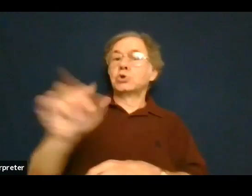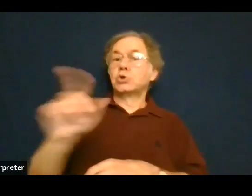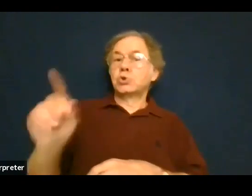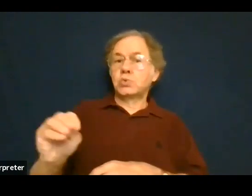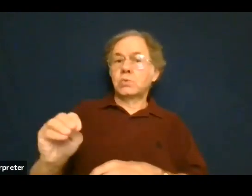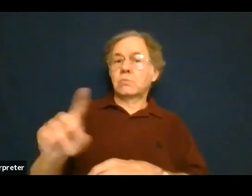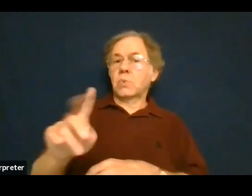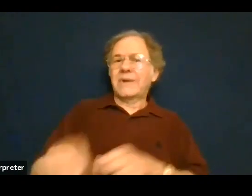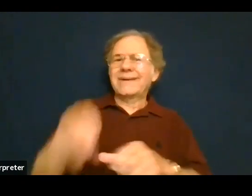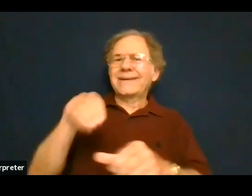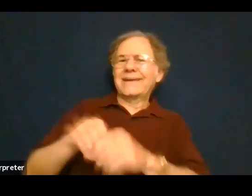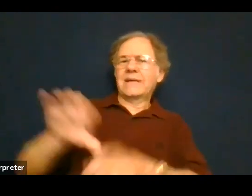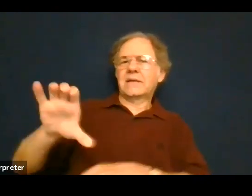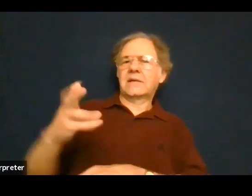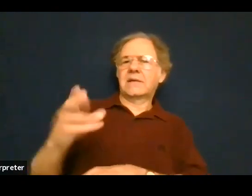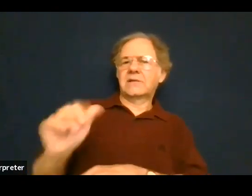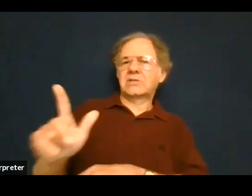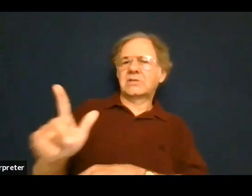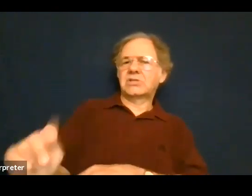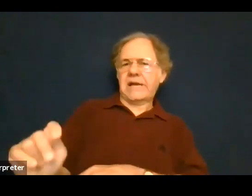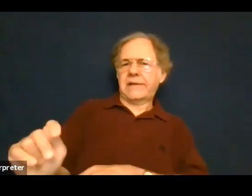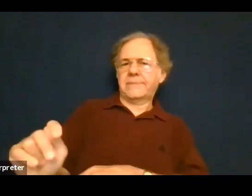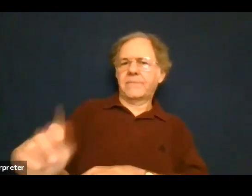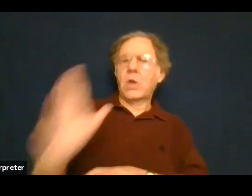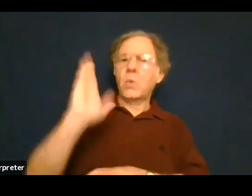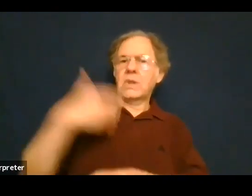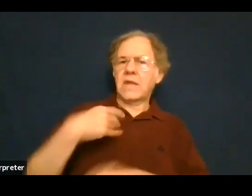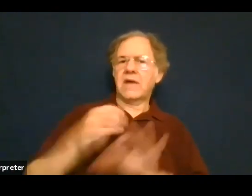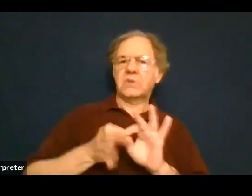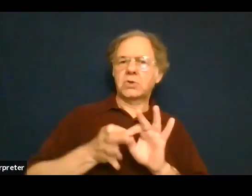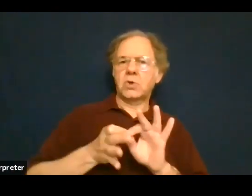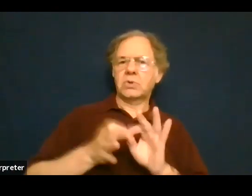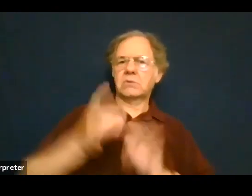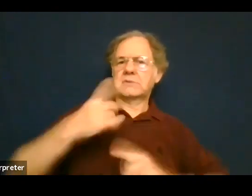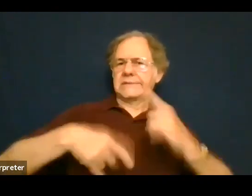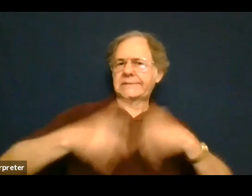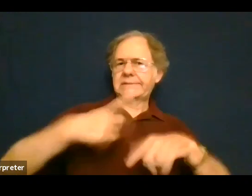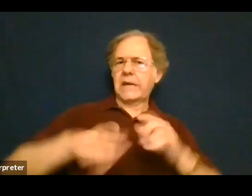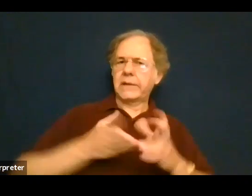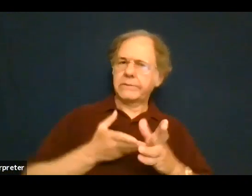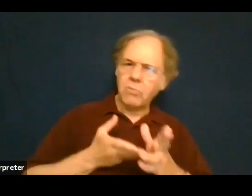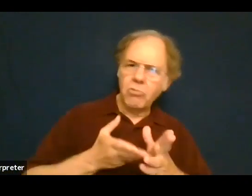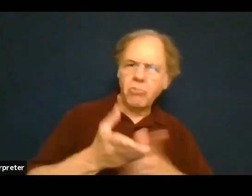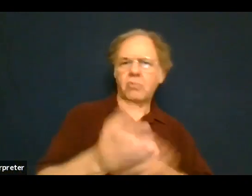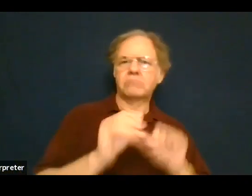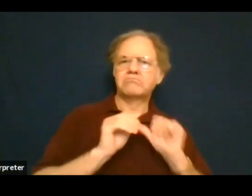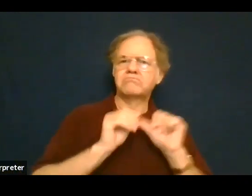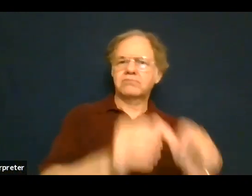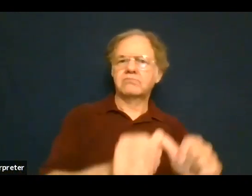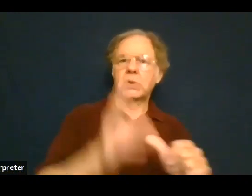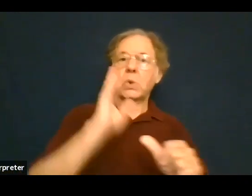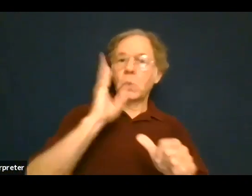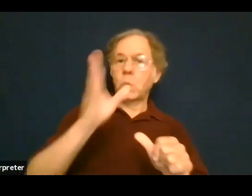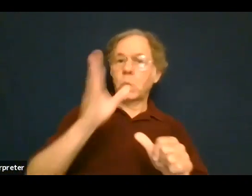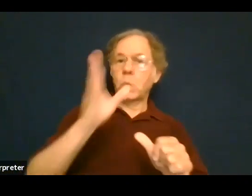And there will be an interpreter signing throughout. The interpreter will be spotlighted so they will be--